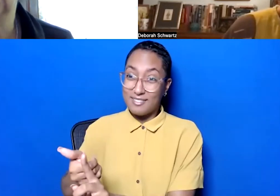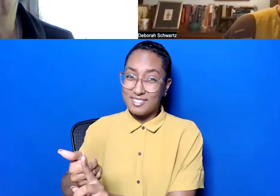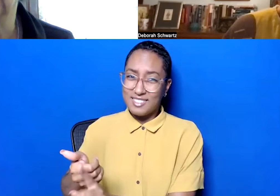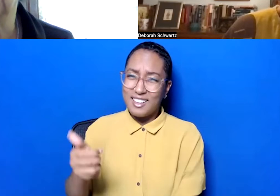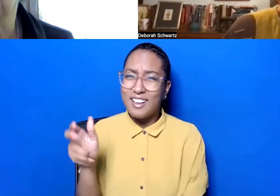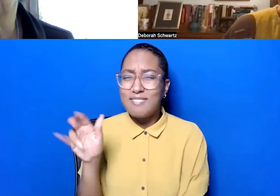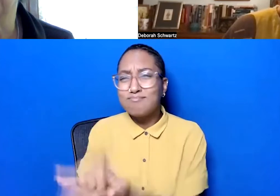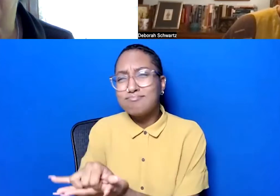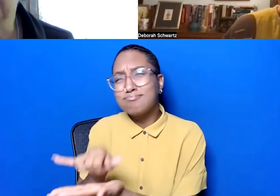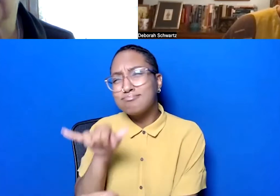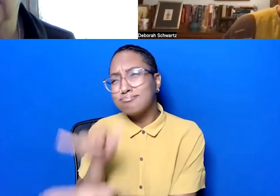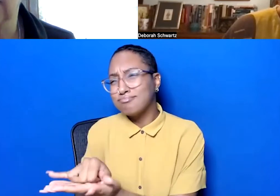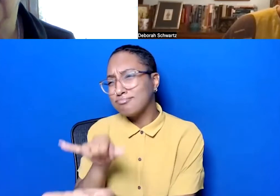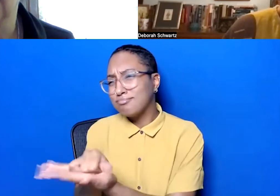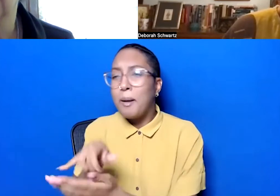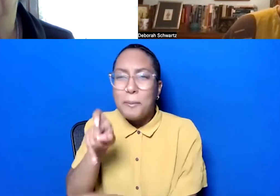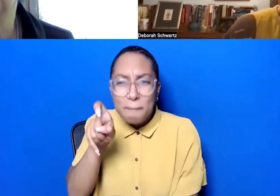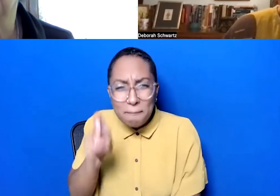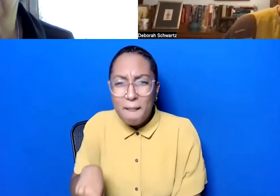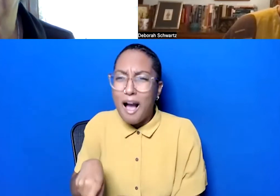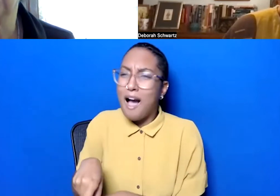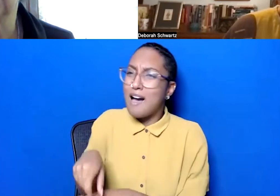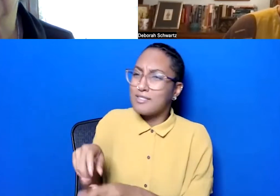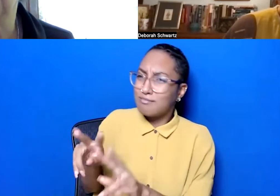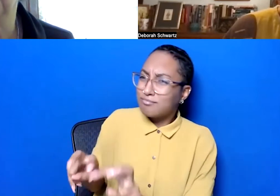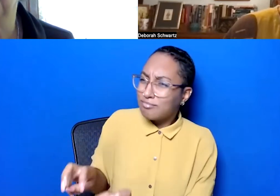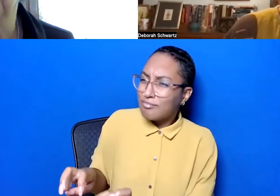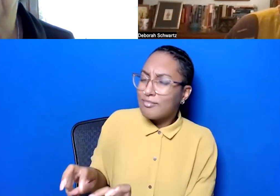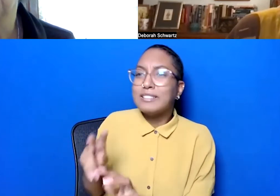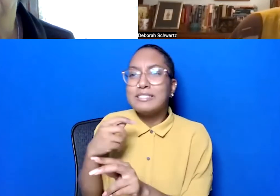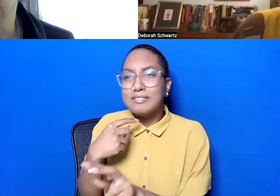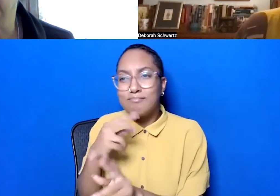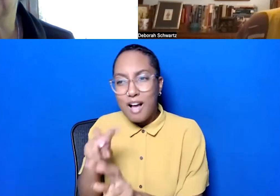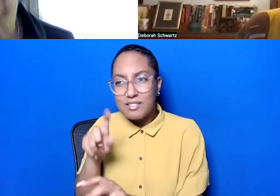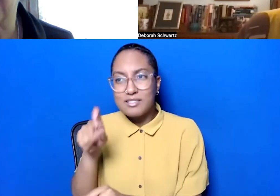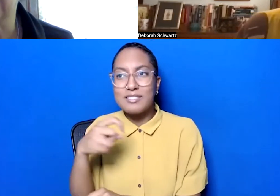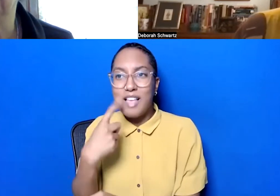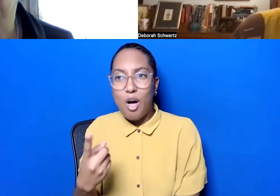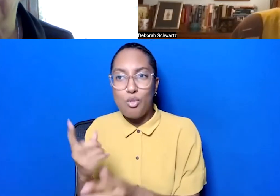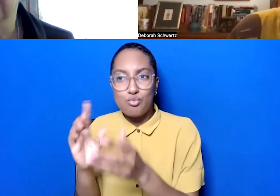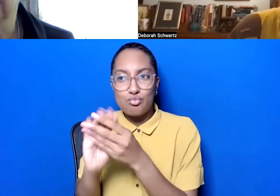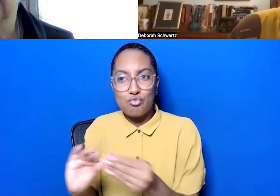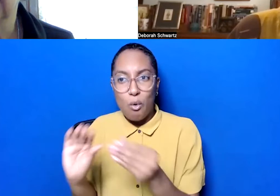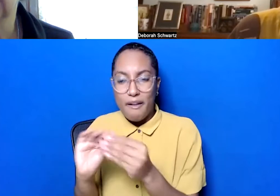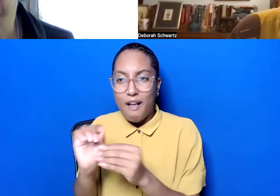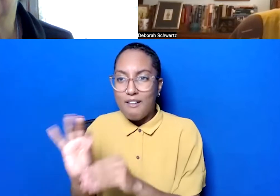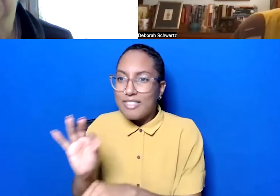tell that story without telling the story of the enslaved people who worked that farm. It doesn't- it